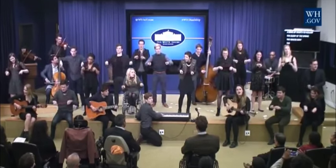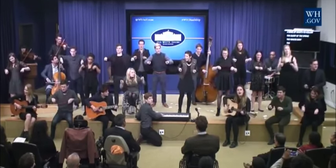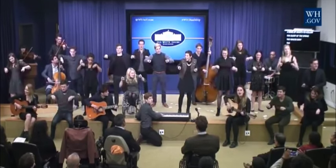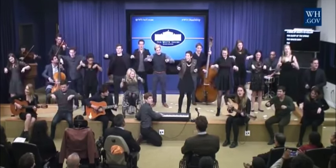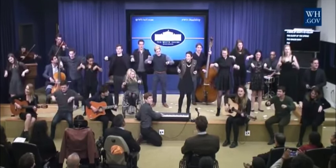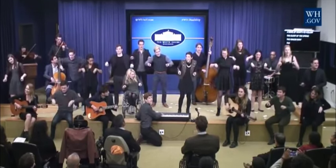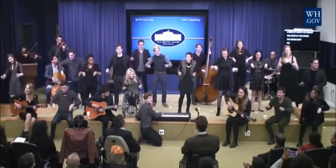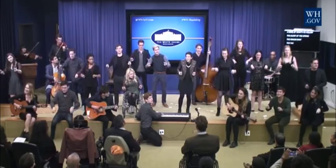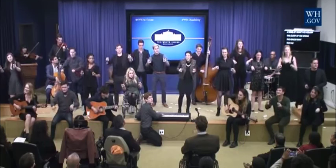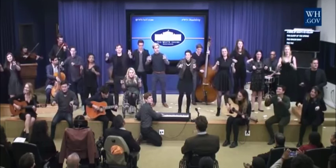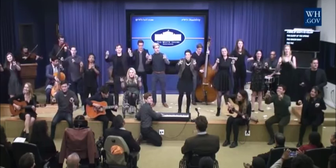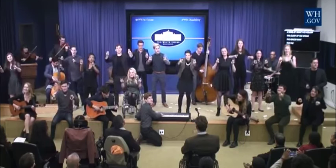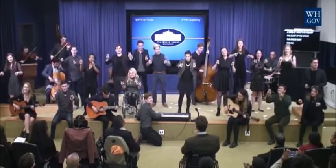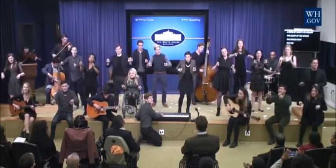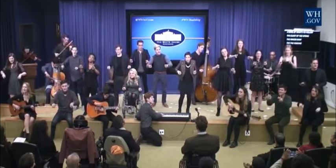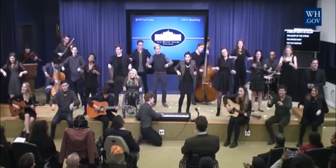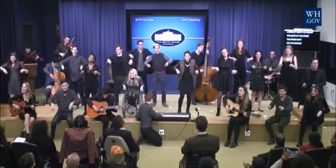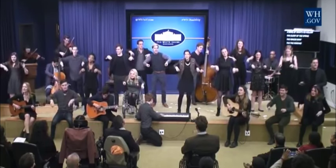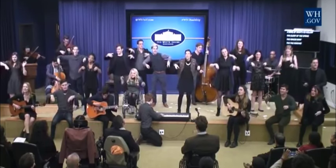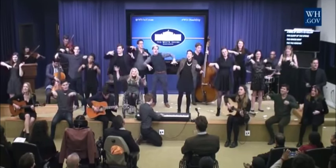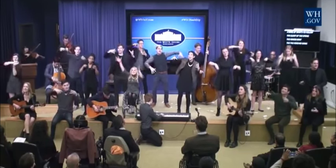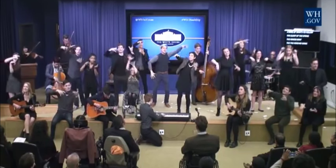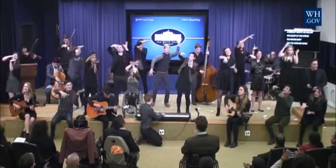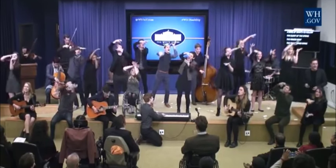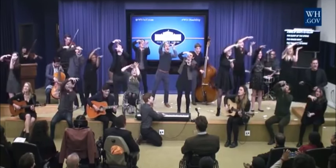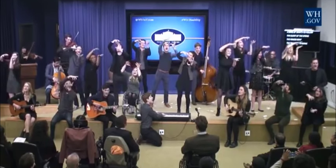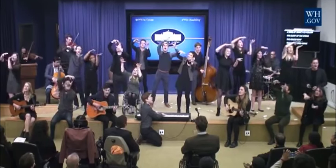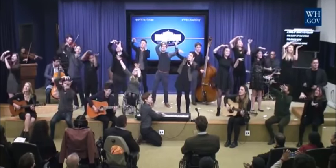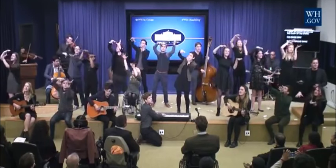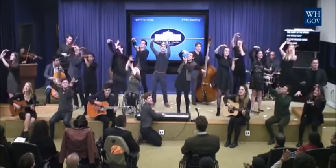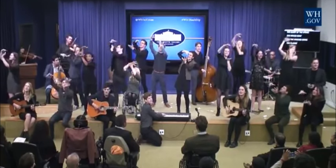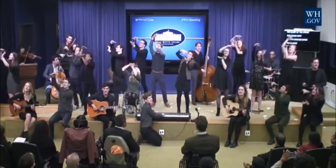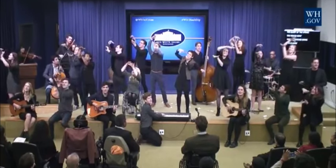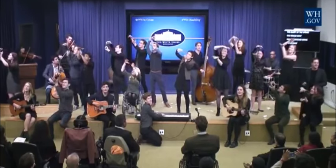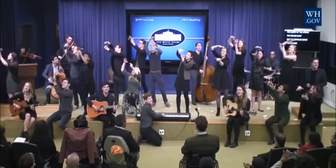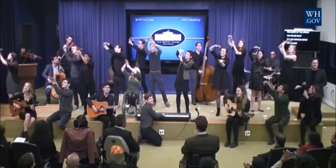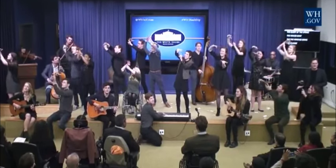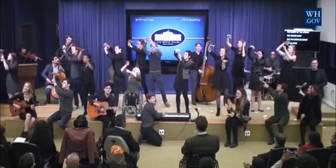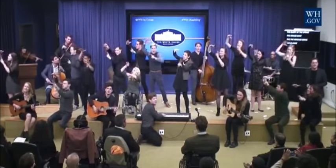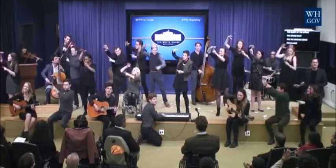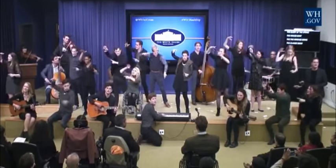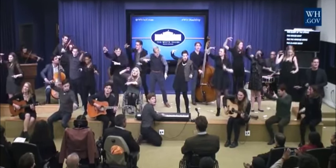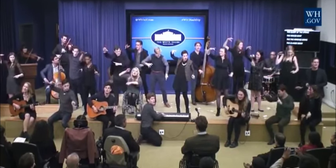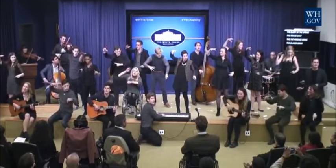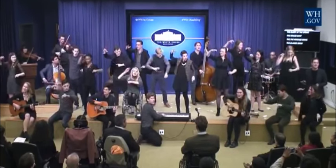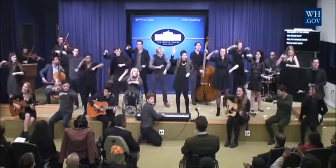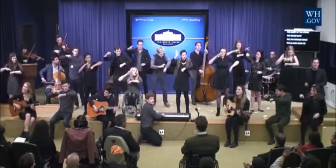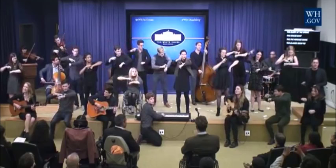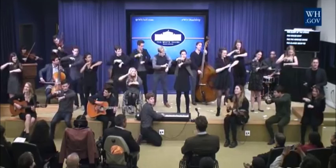The porches swing The clouds begins to thunder